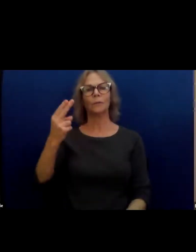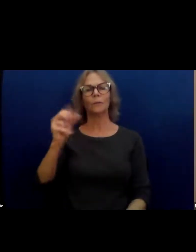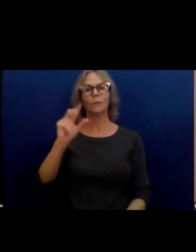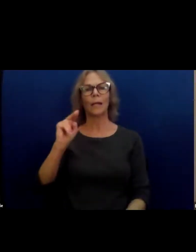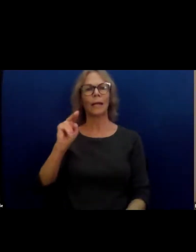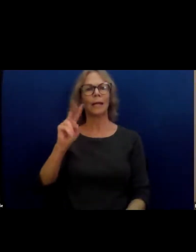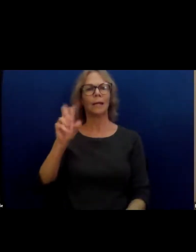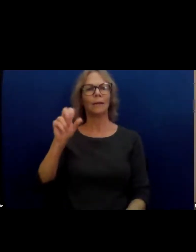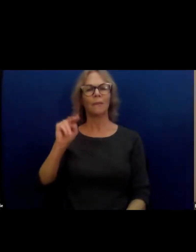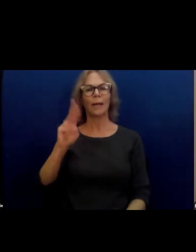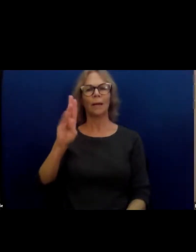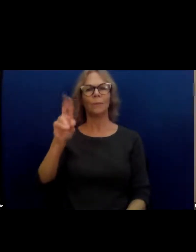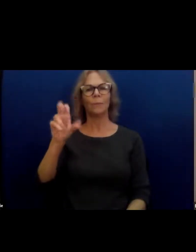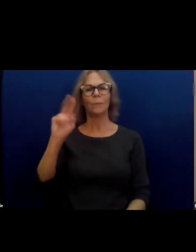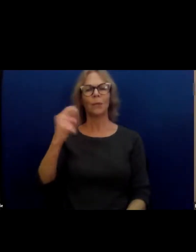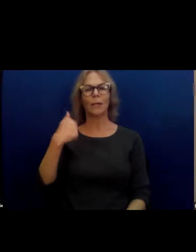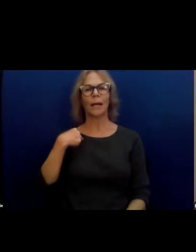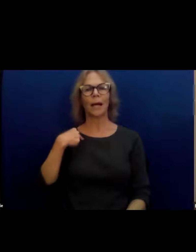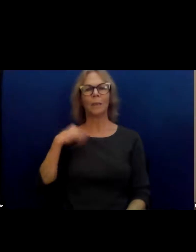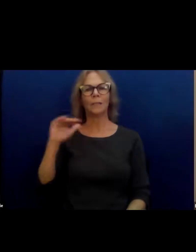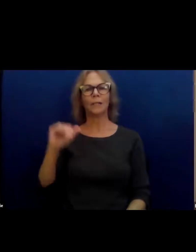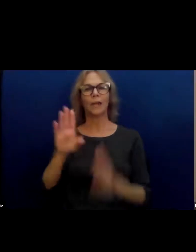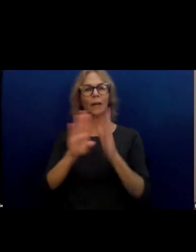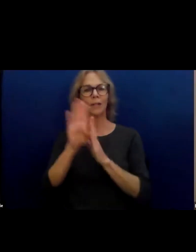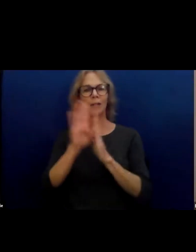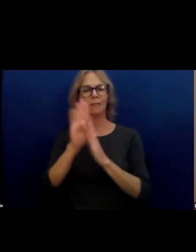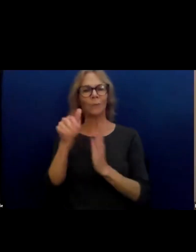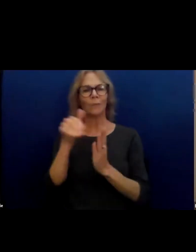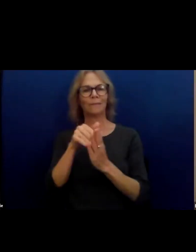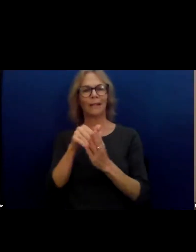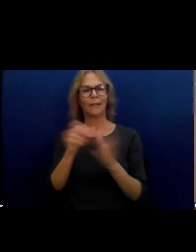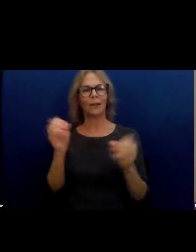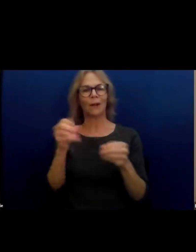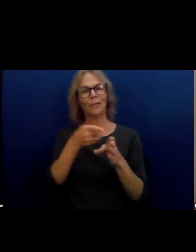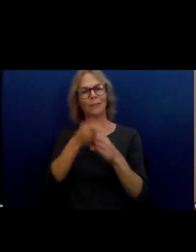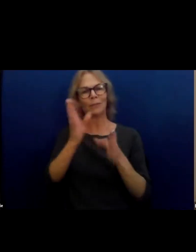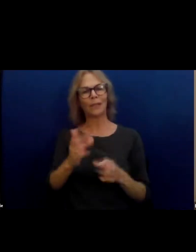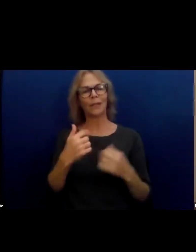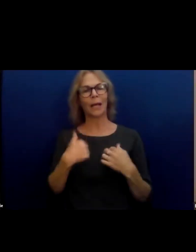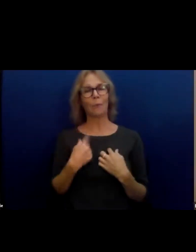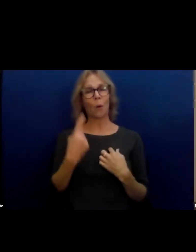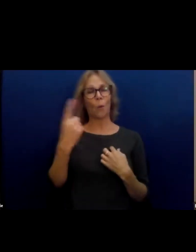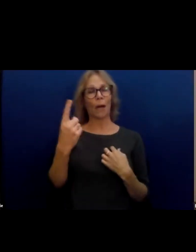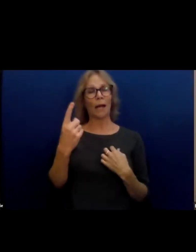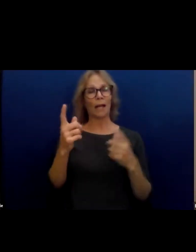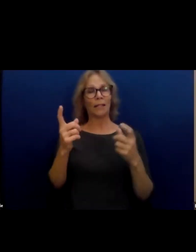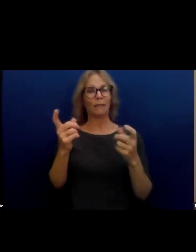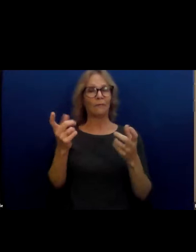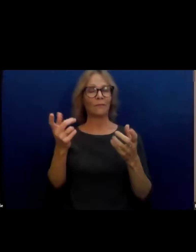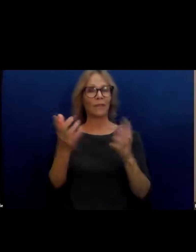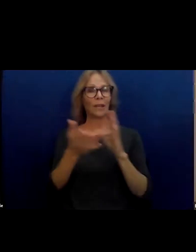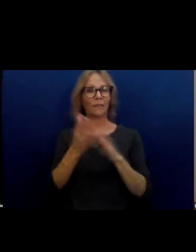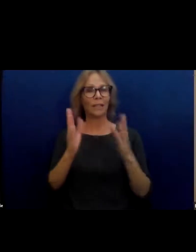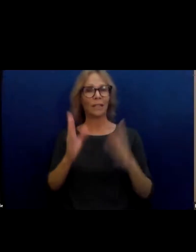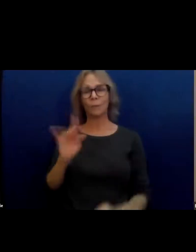and I am the Child Development Center Office Specialist and I'm one of the facilitators. Brianna, do you want to introduce yourself?